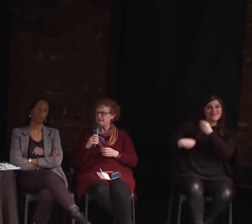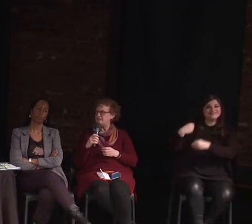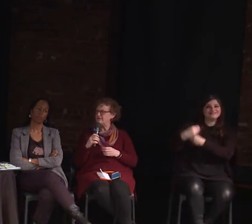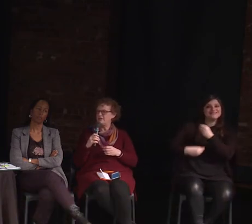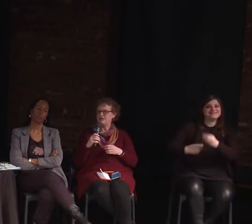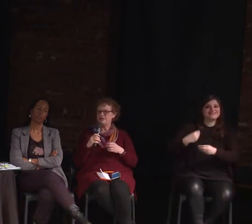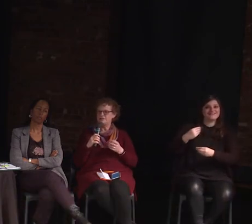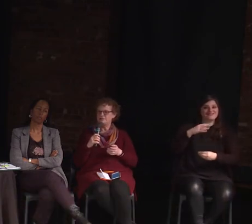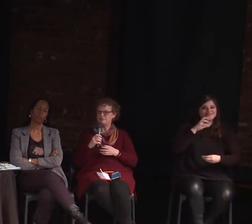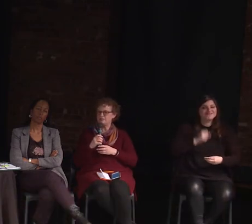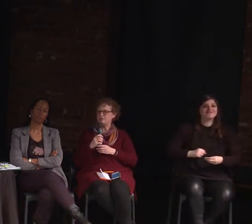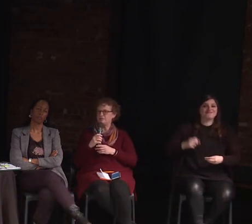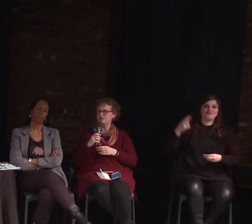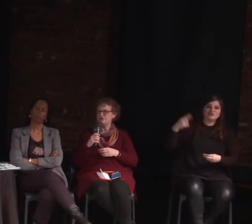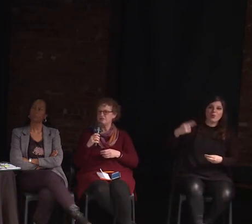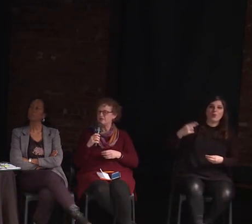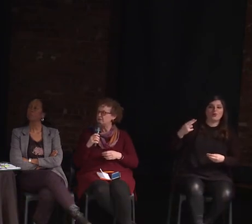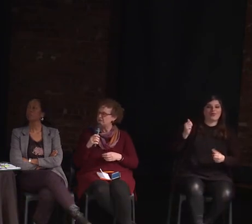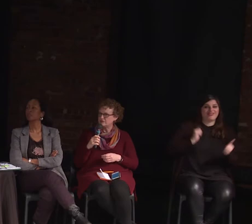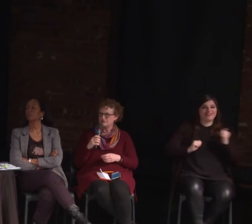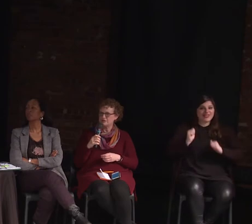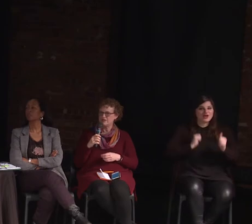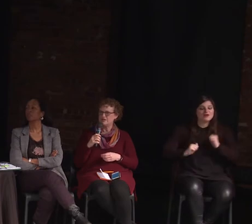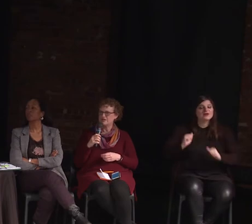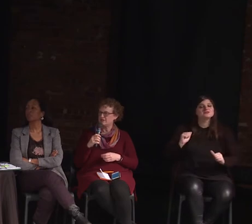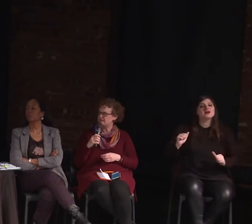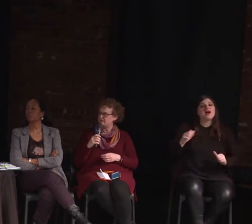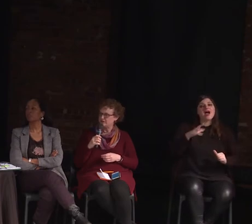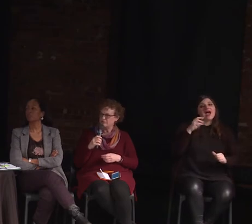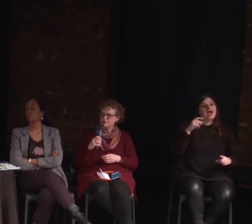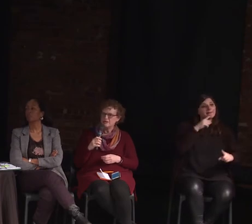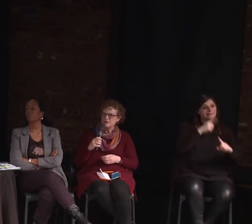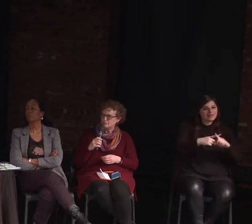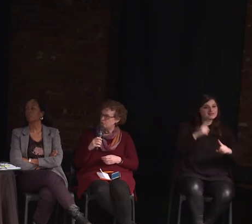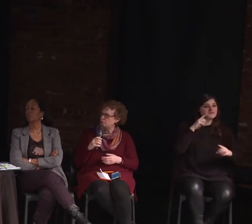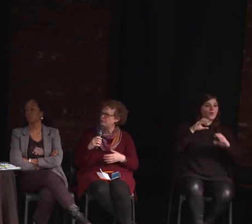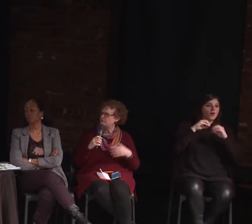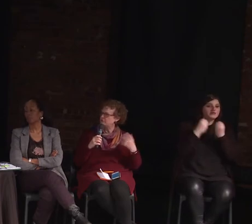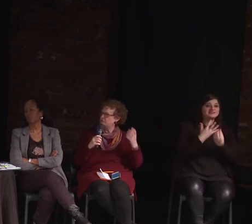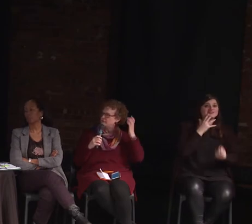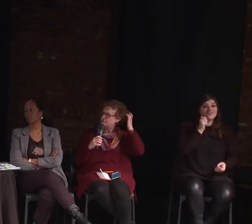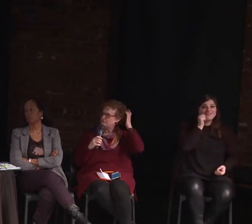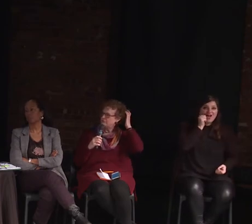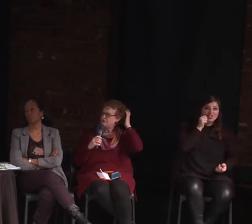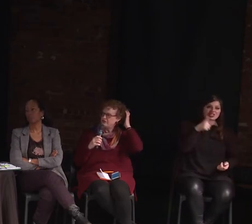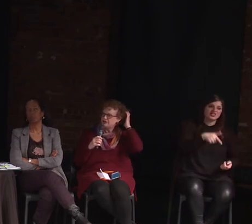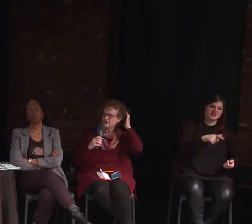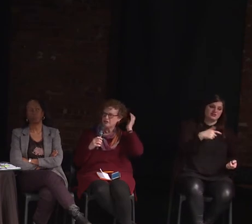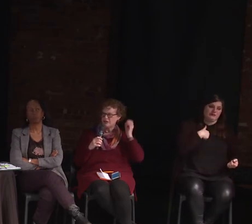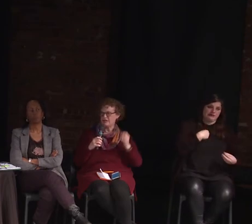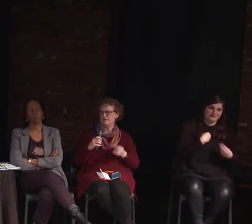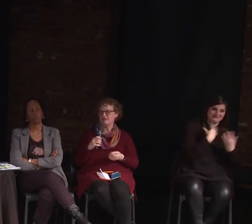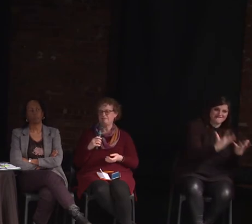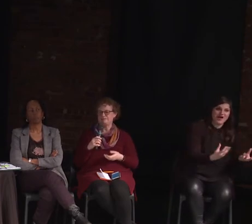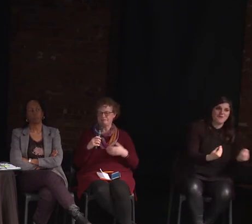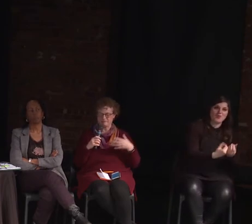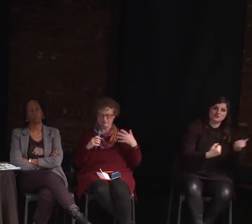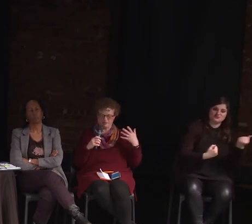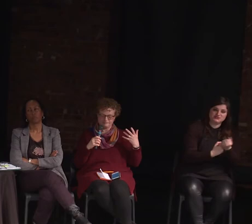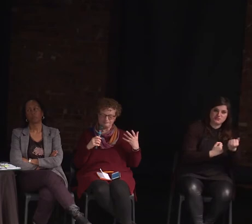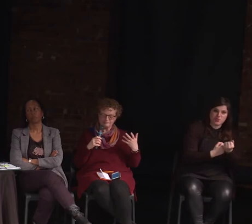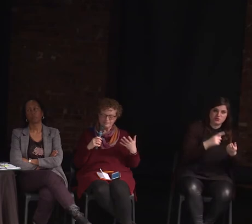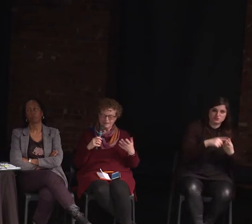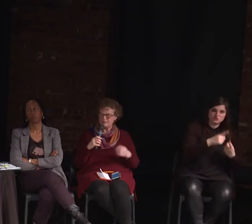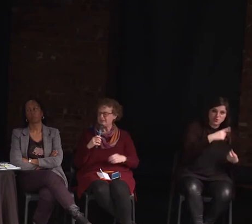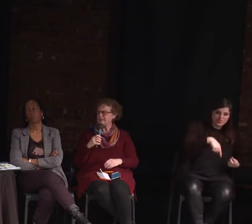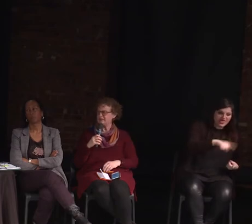that the organizations of color also needed this kind of support to improve their place